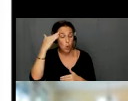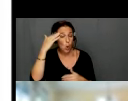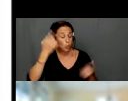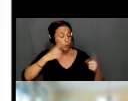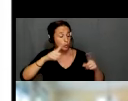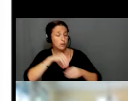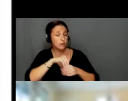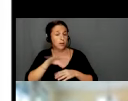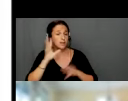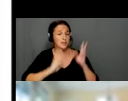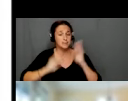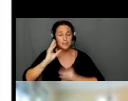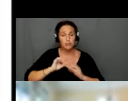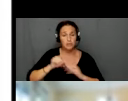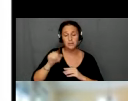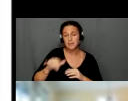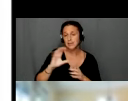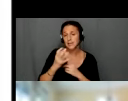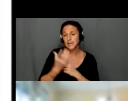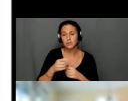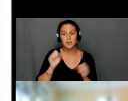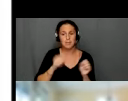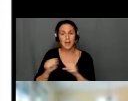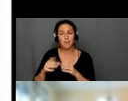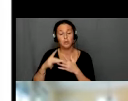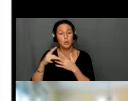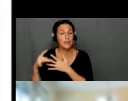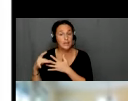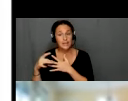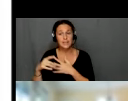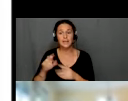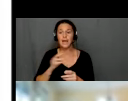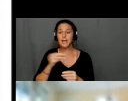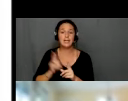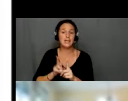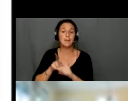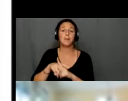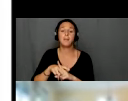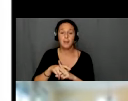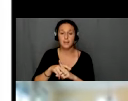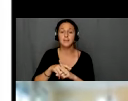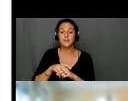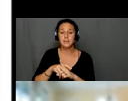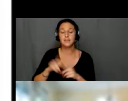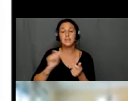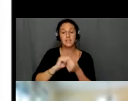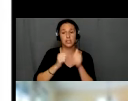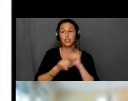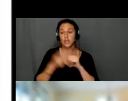to be able to lead in implementing the changes that we need to see.